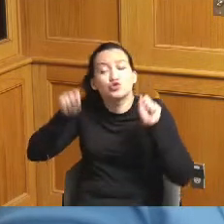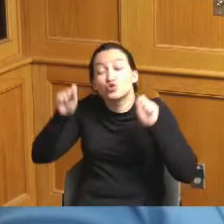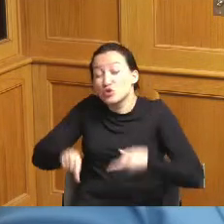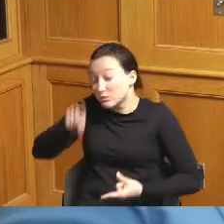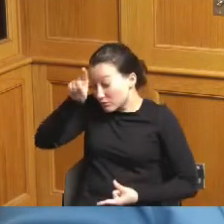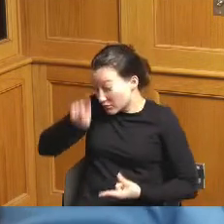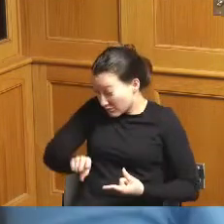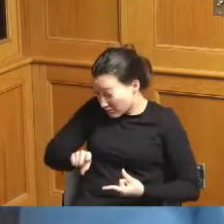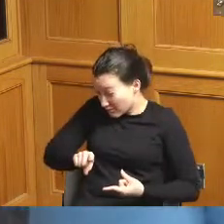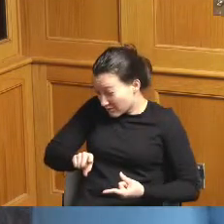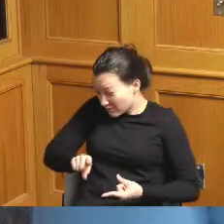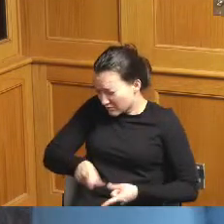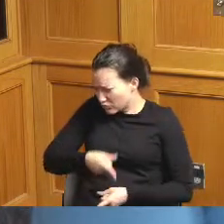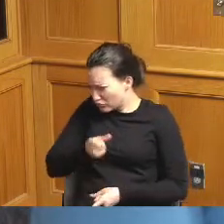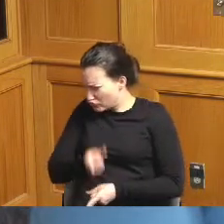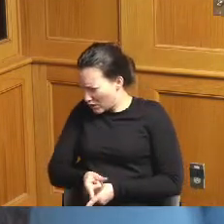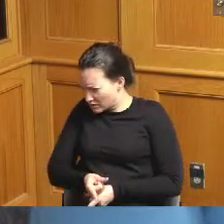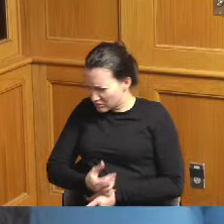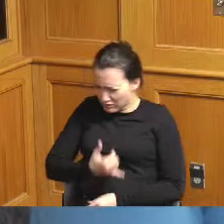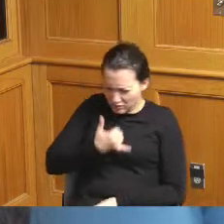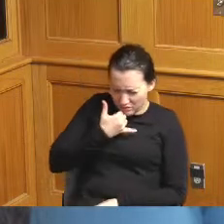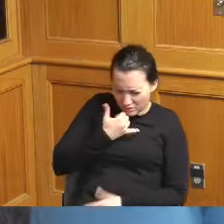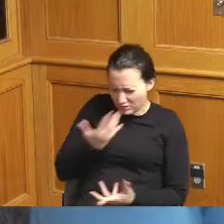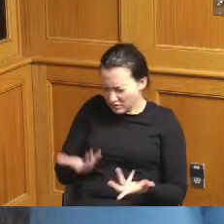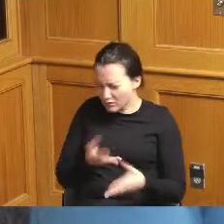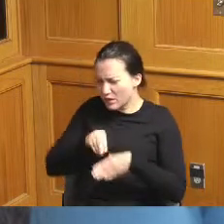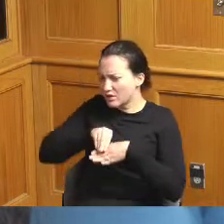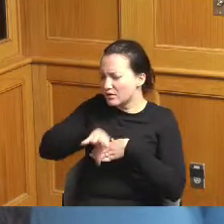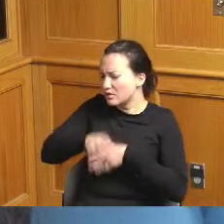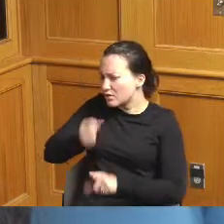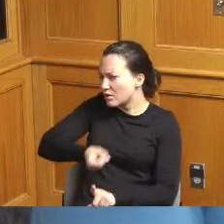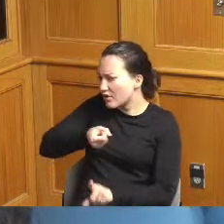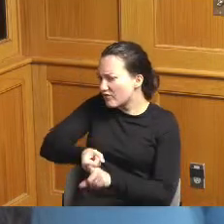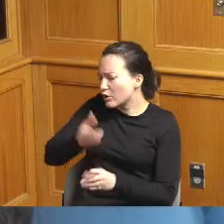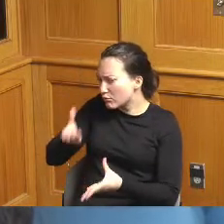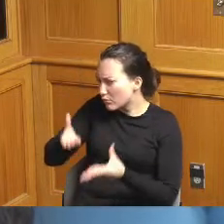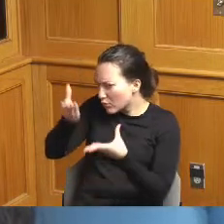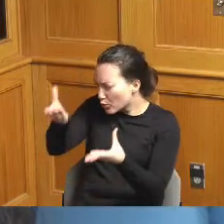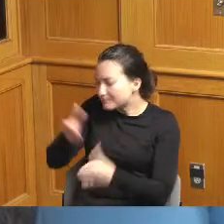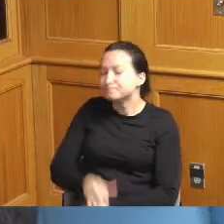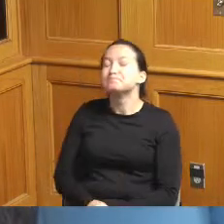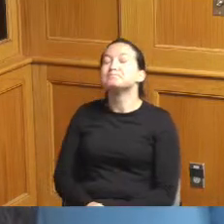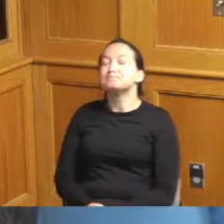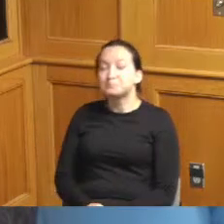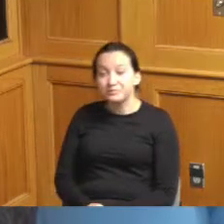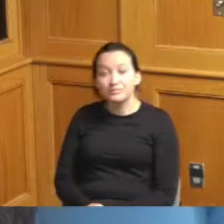that program is that accurate or inaccurate would that affect your proposal to us so with Rites of